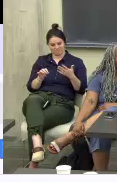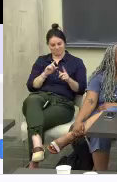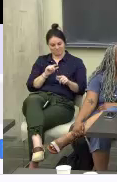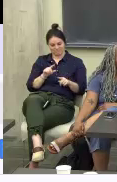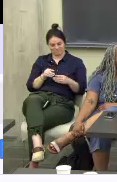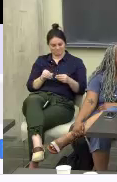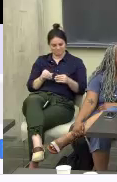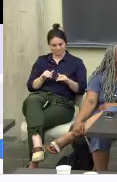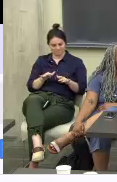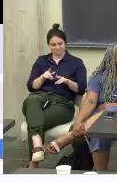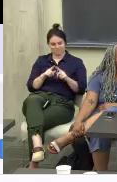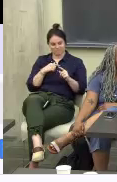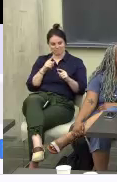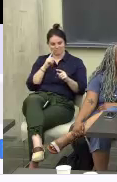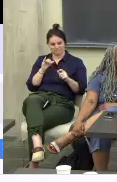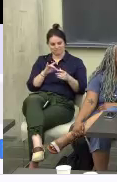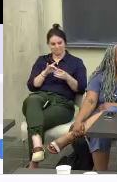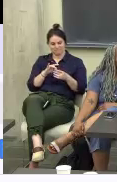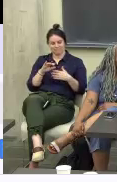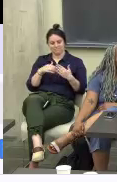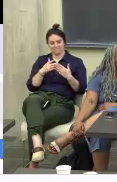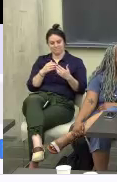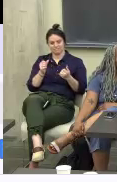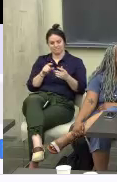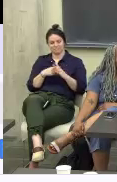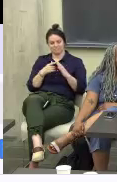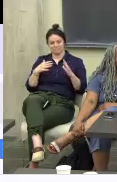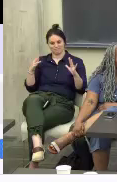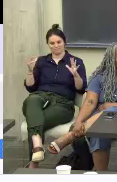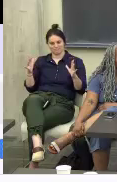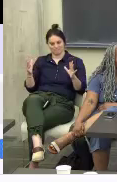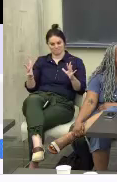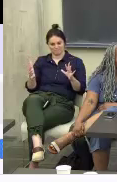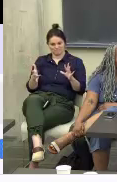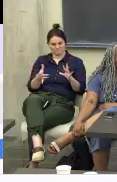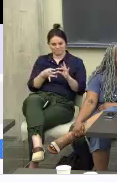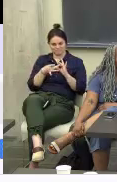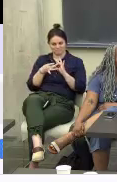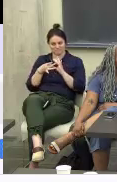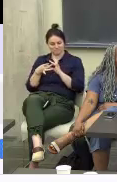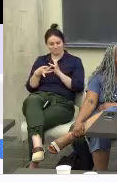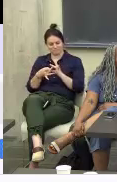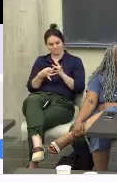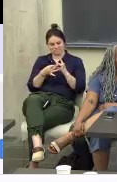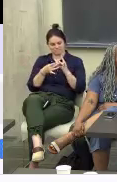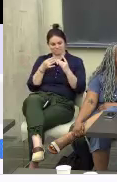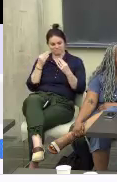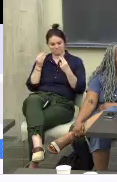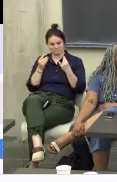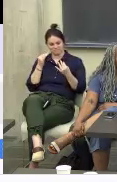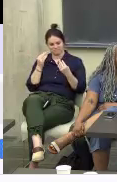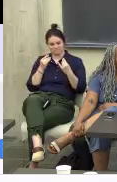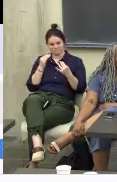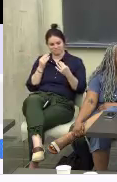Hearing that connection of all of these things are starting to pull together in my head that We